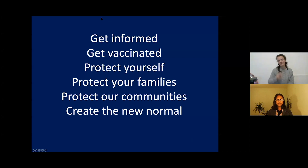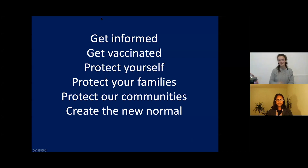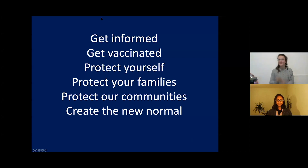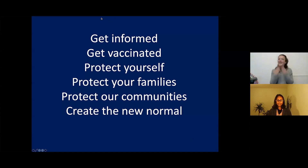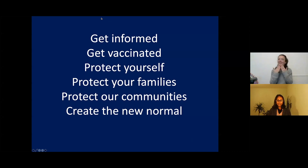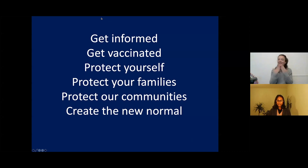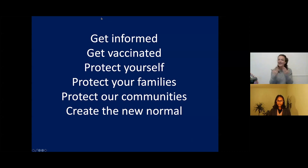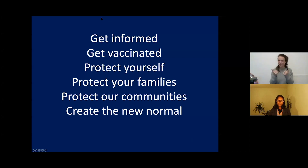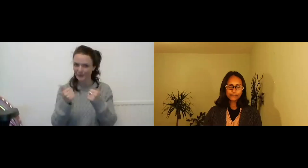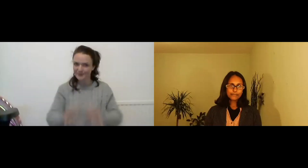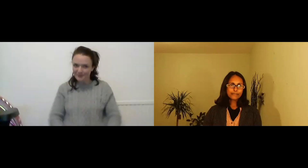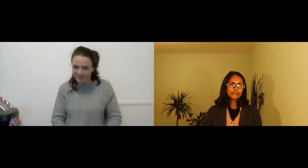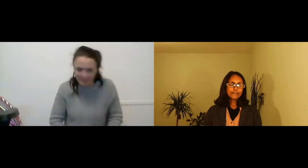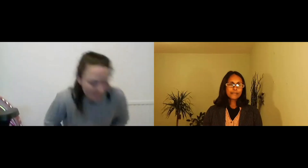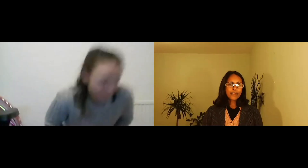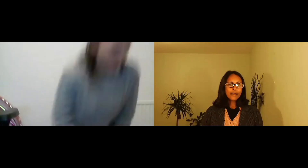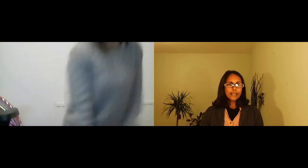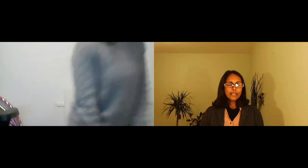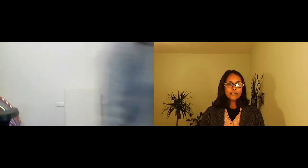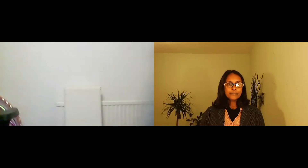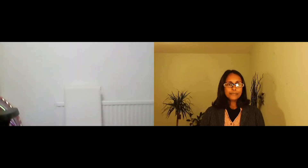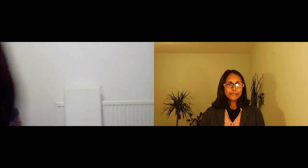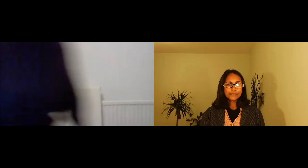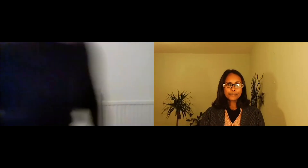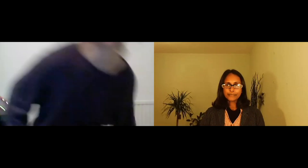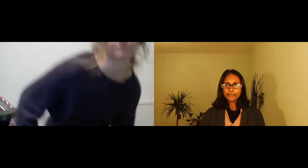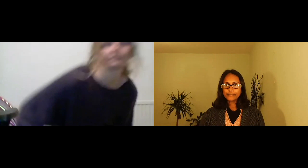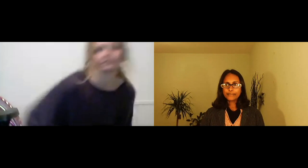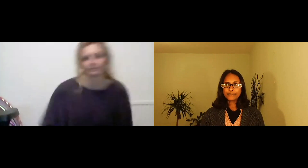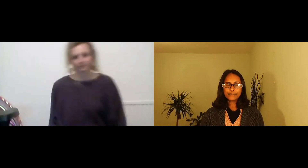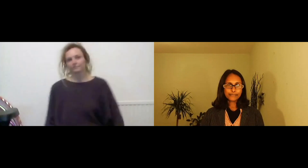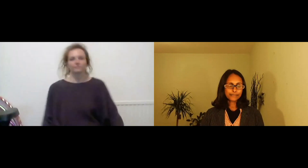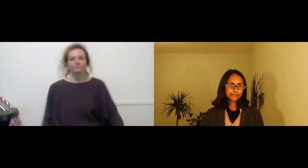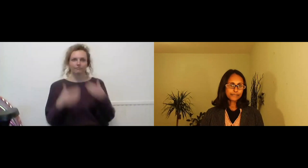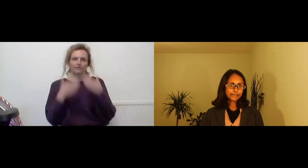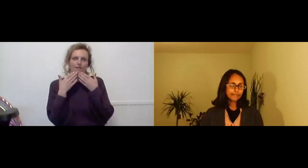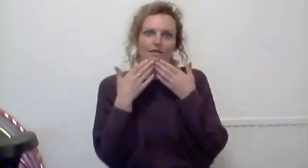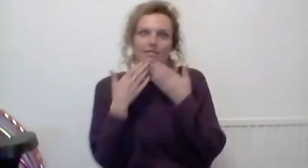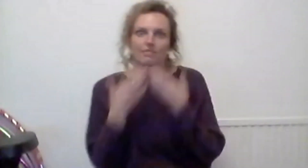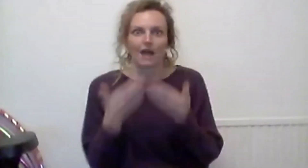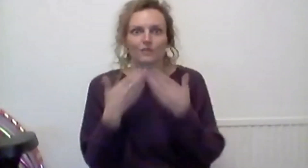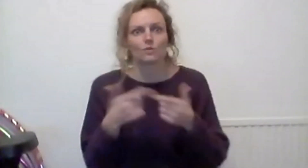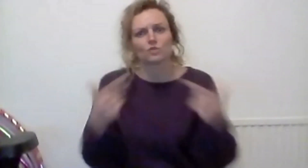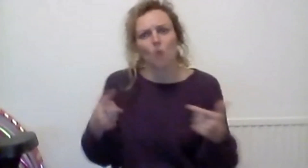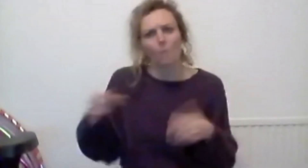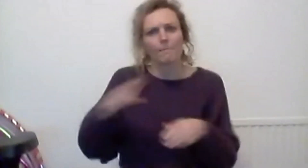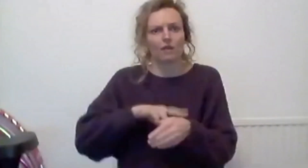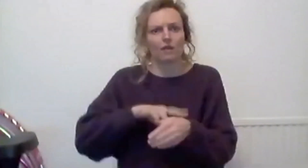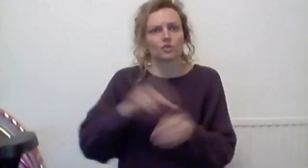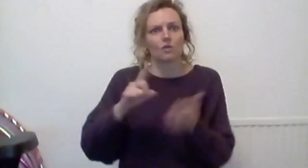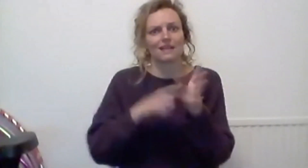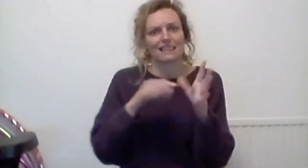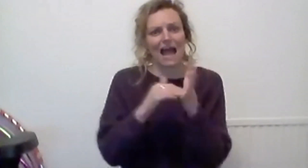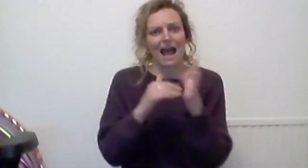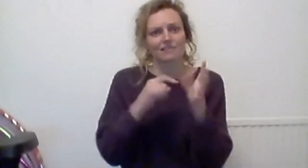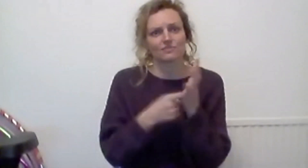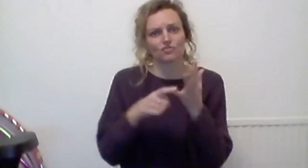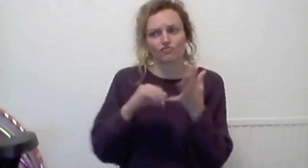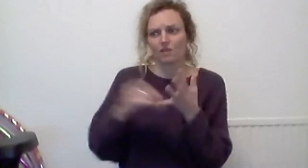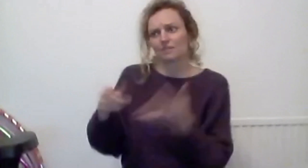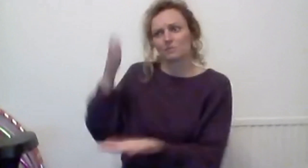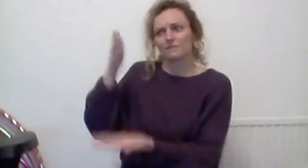Thank you very much, Dr. Lazarus. That was really informative. So what I heard from that was that